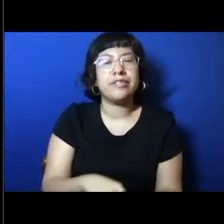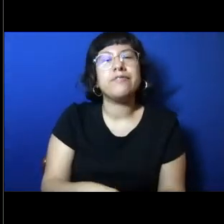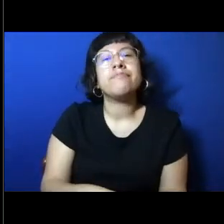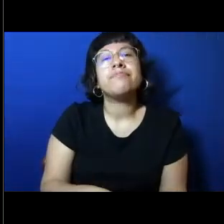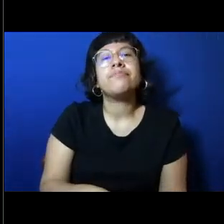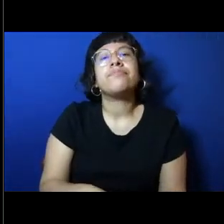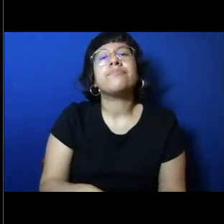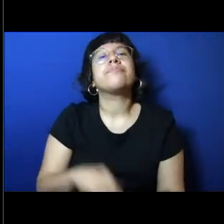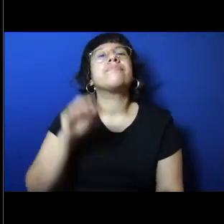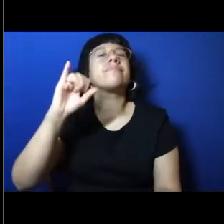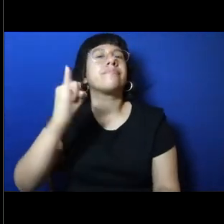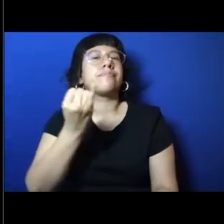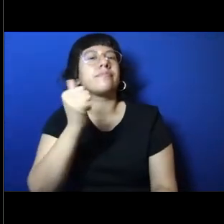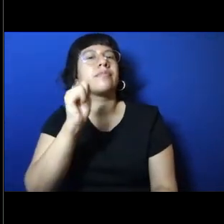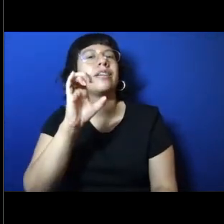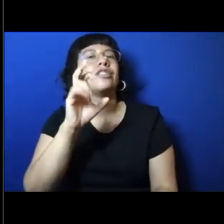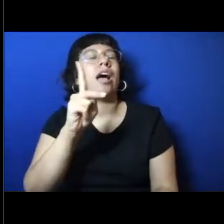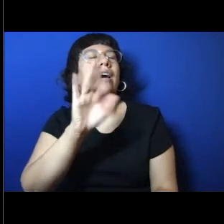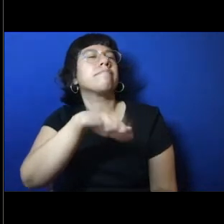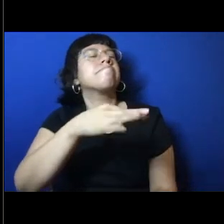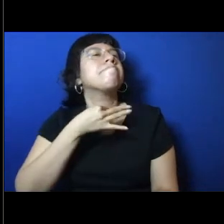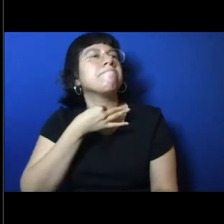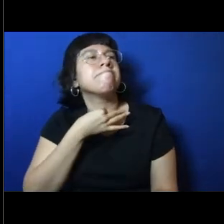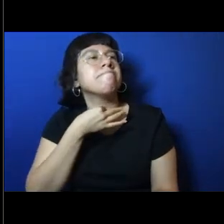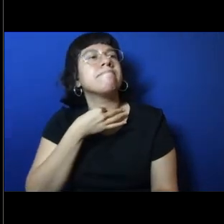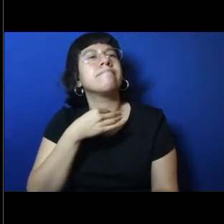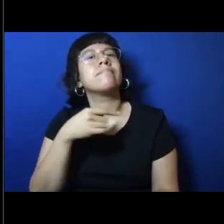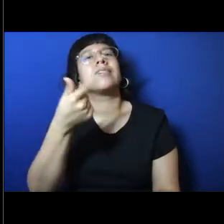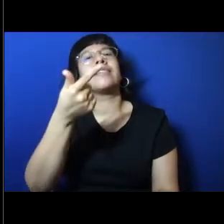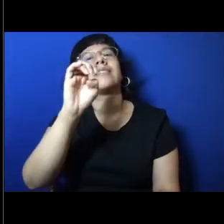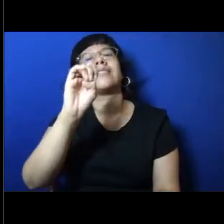what about the geostationary satellites? Where are their ground stations?